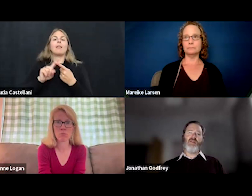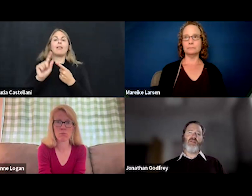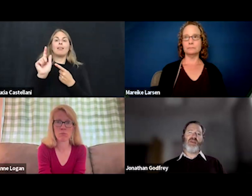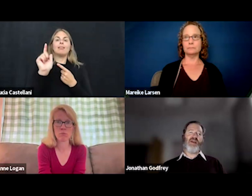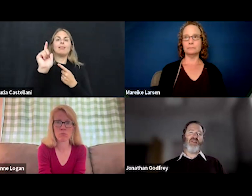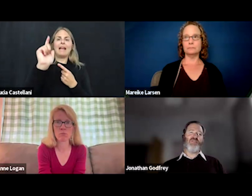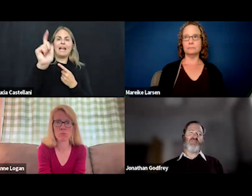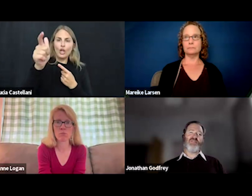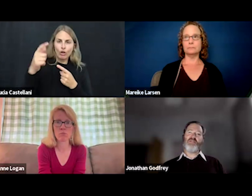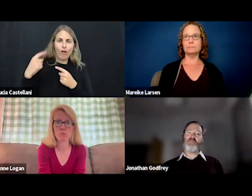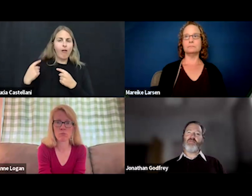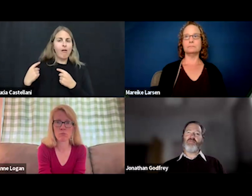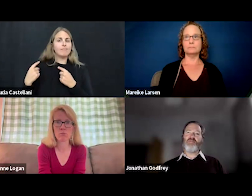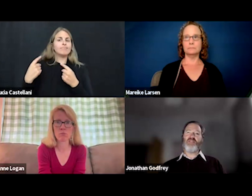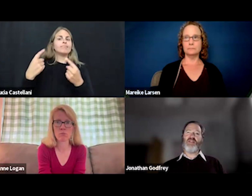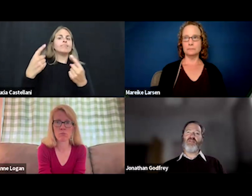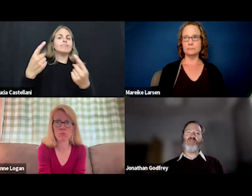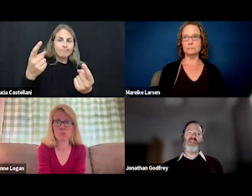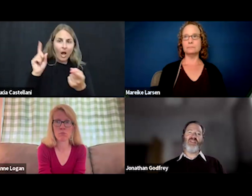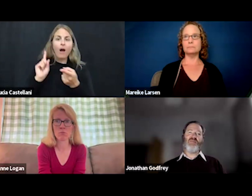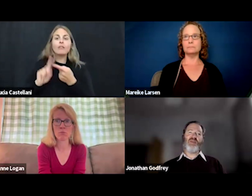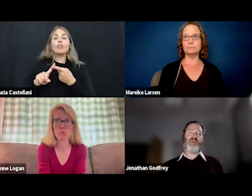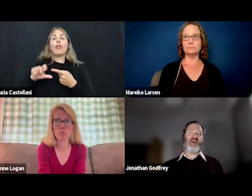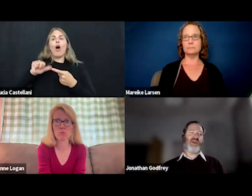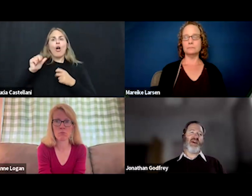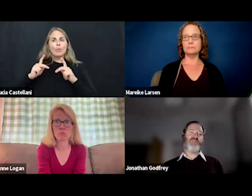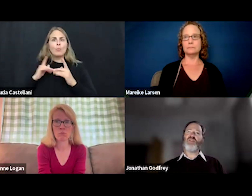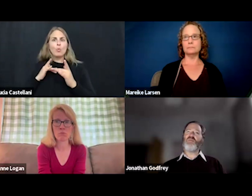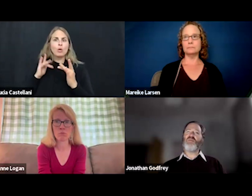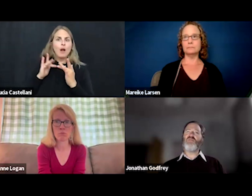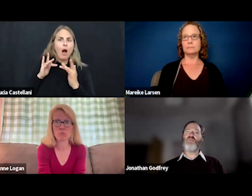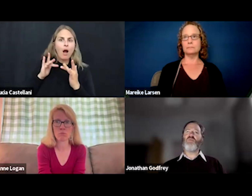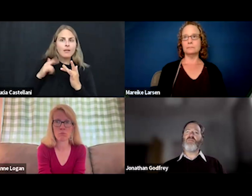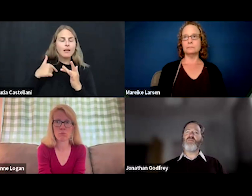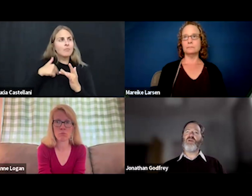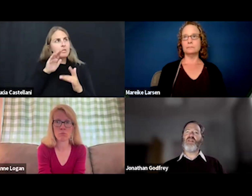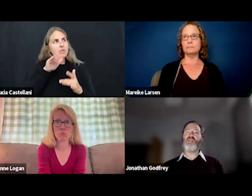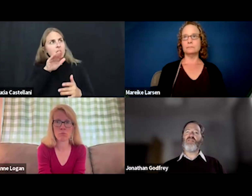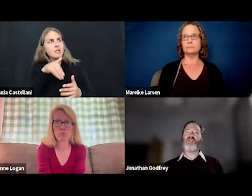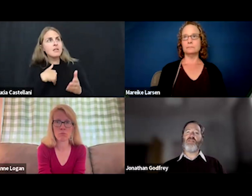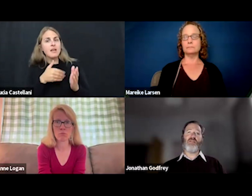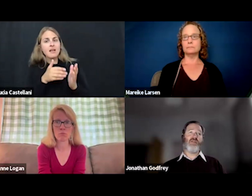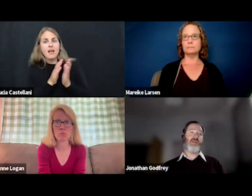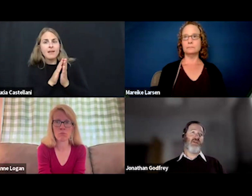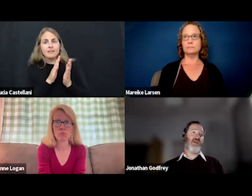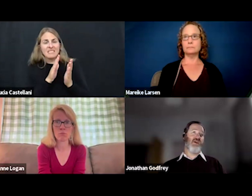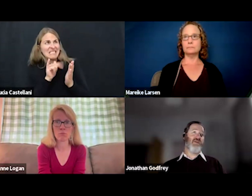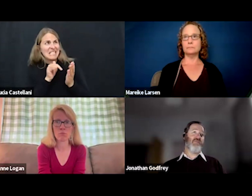the others started contacting me and asking me for my assistance.